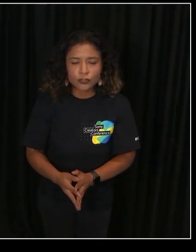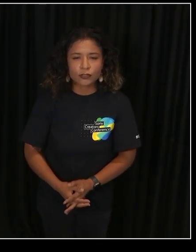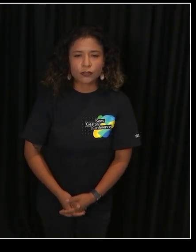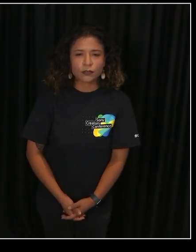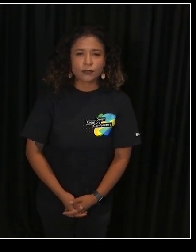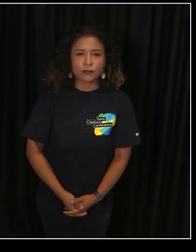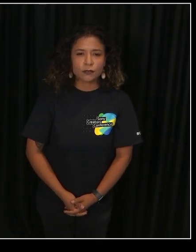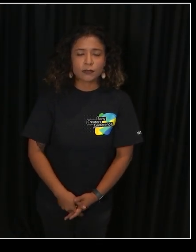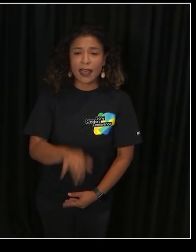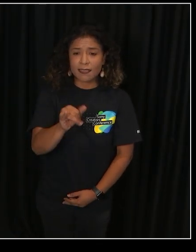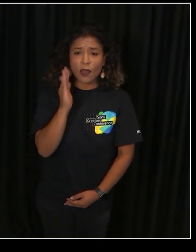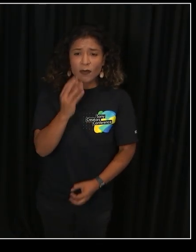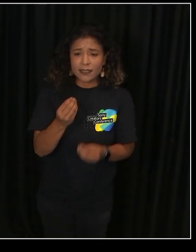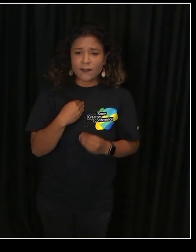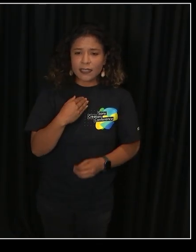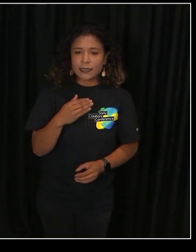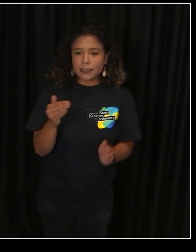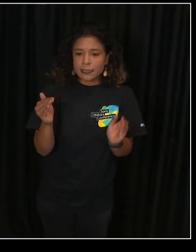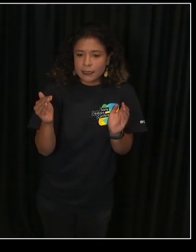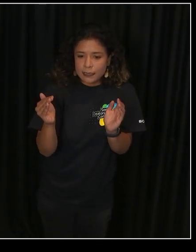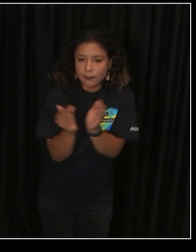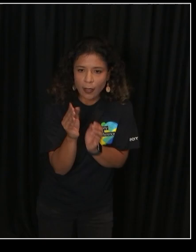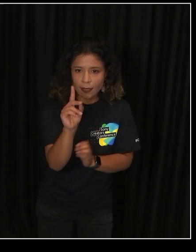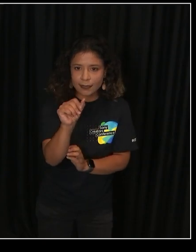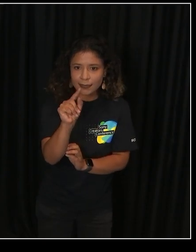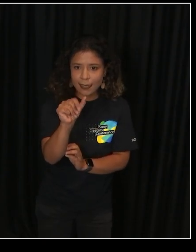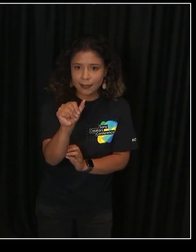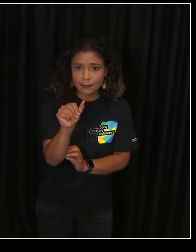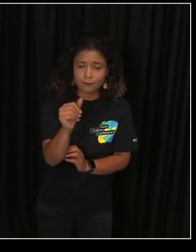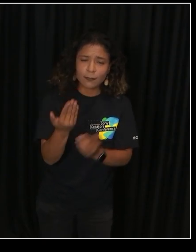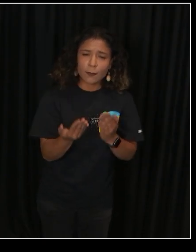And that would give us a much smaller set, hopefully like 4 to 6 cars.